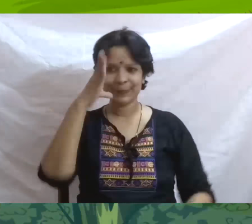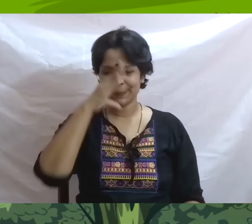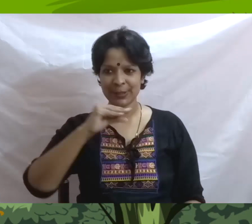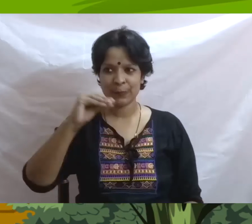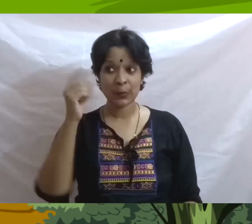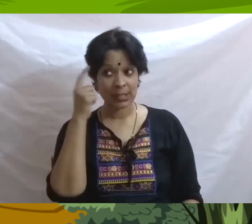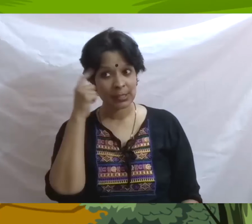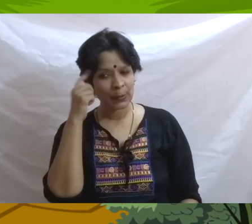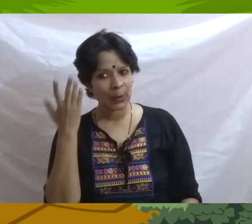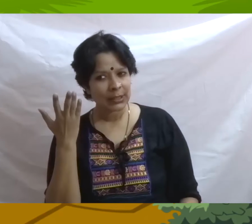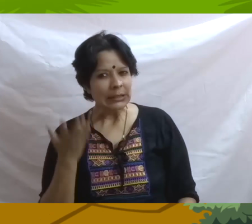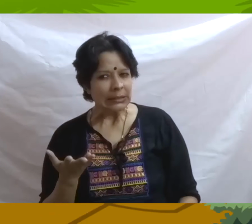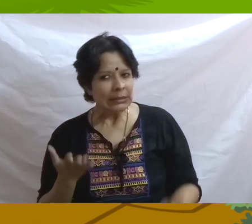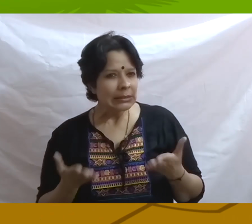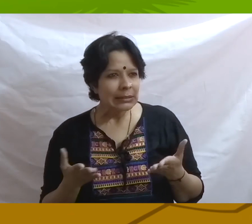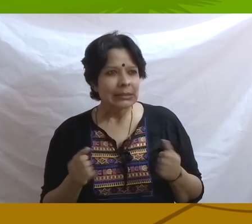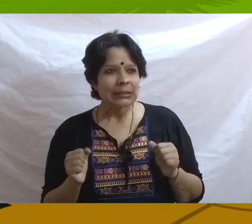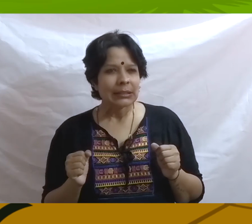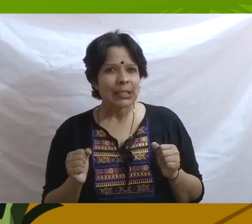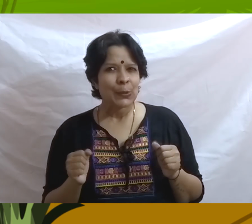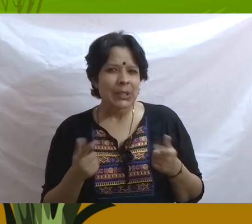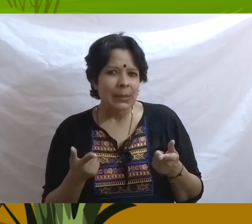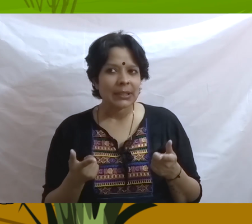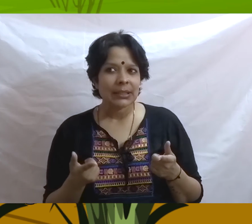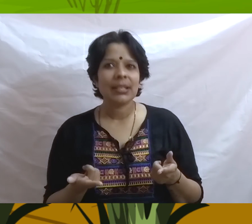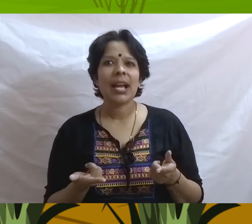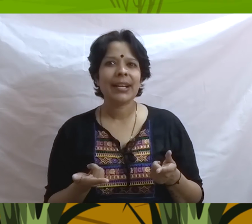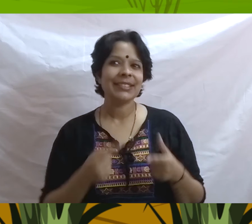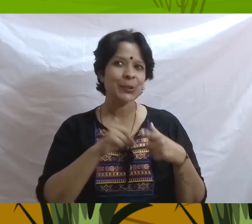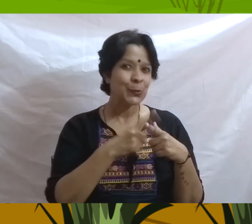One day the fox thought of a plan to amuse himself at the expense of the stork!